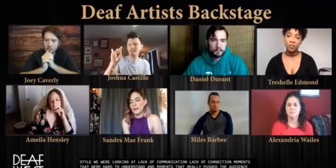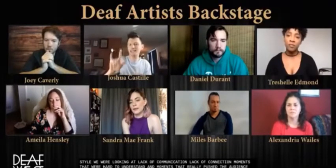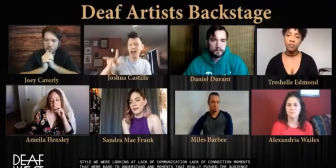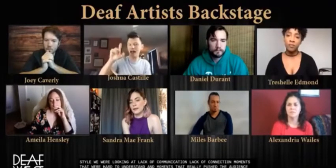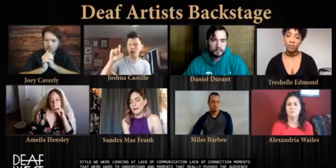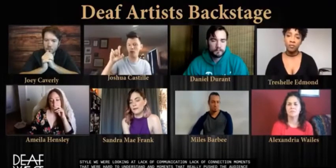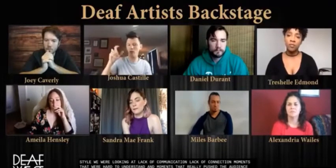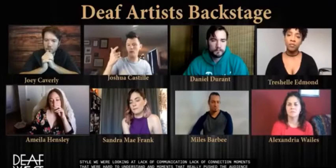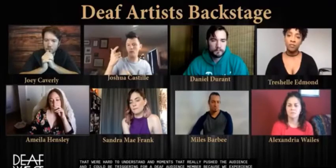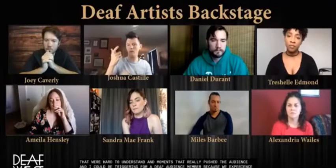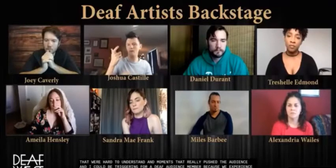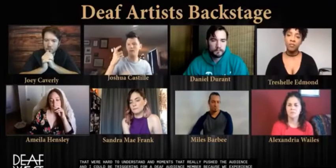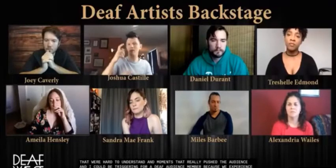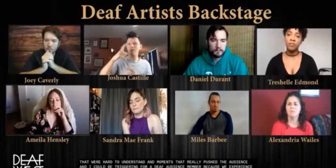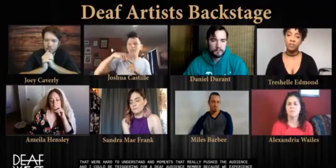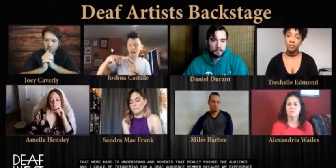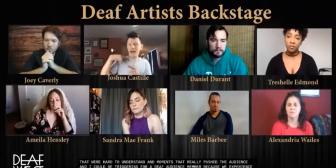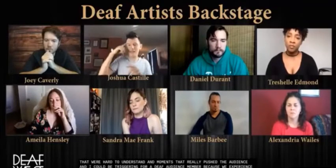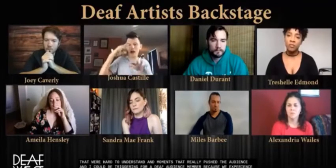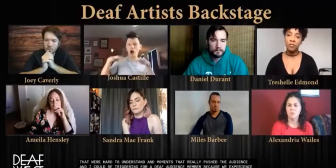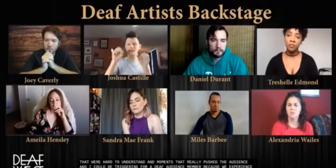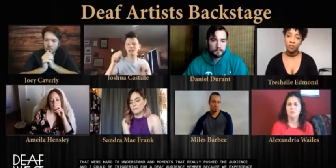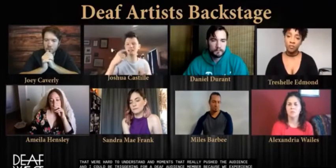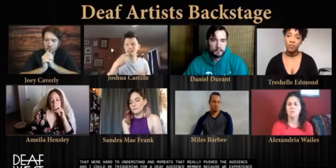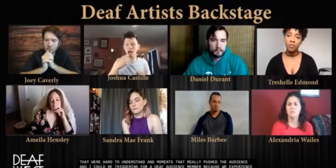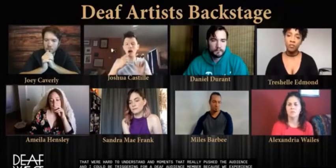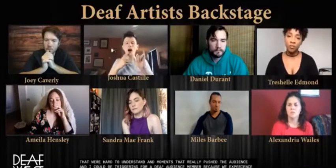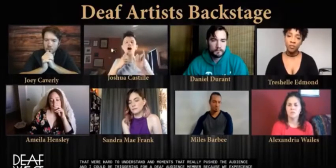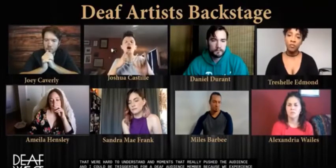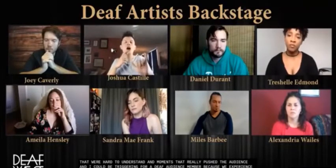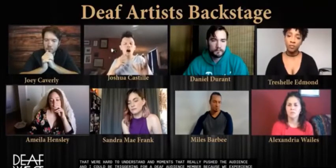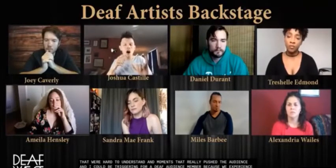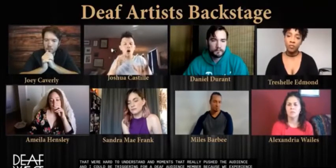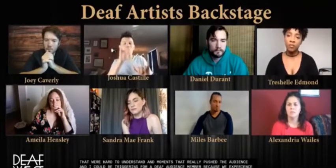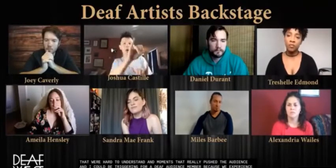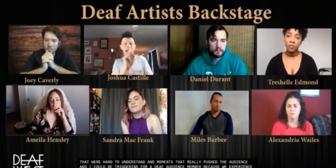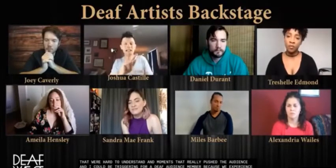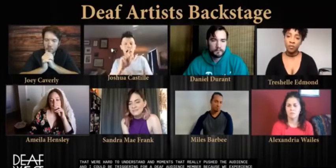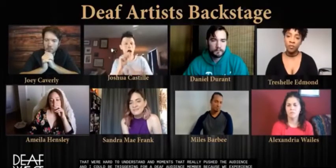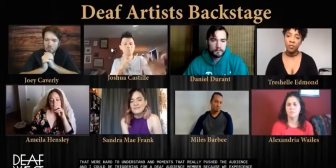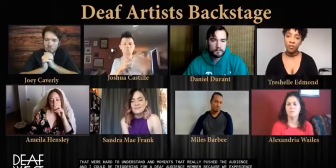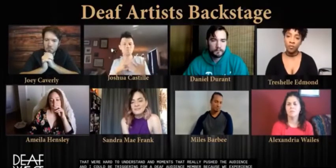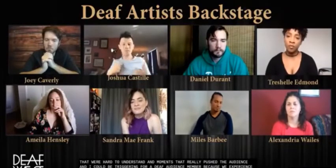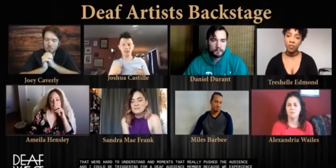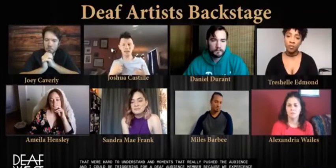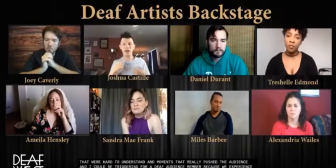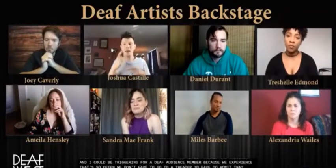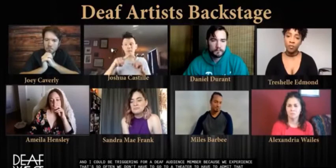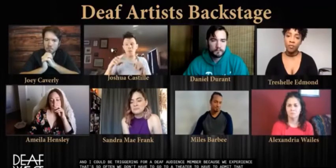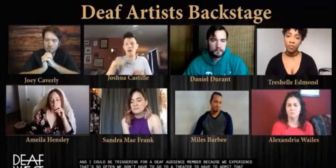a clear understanding. If you can understand Michael Arden’s style, then you can really understand that.